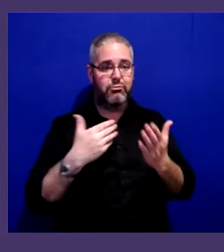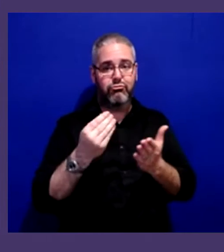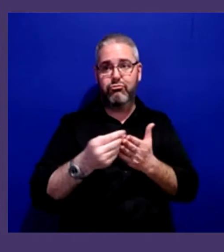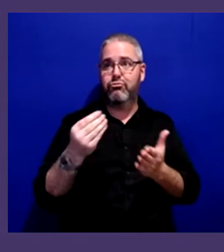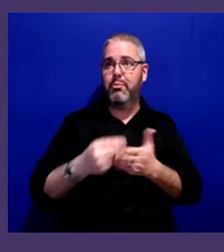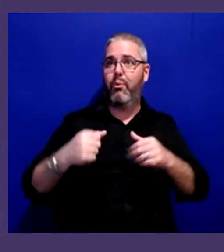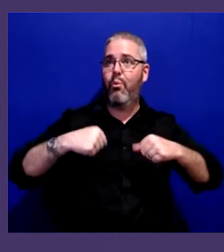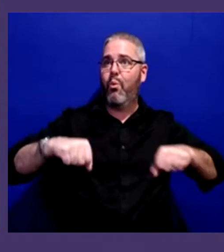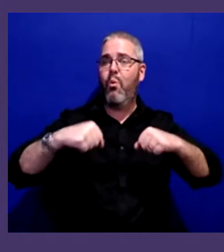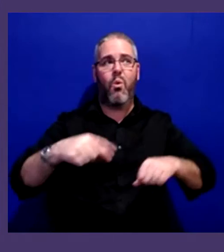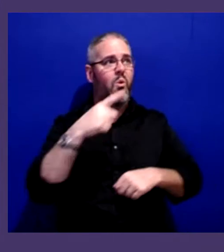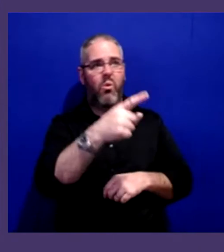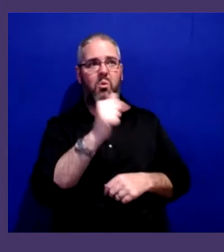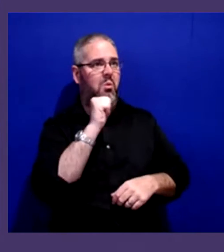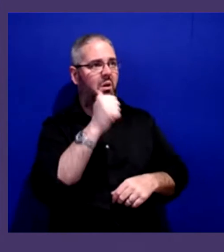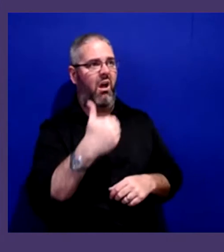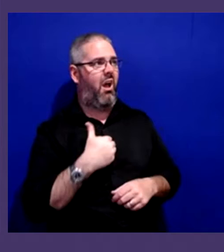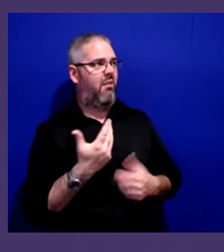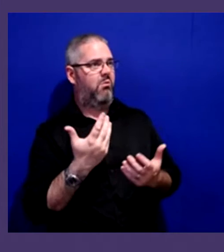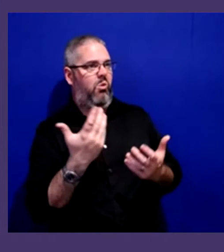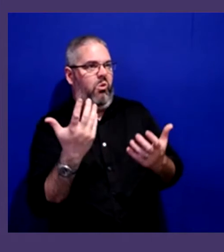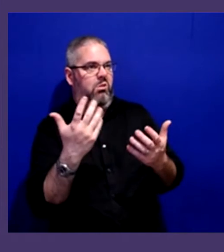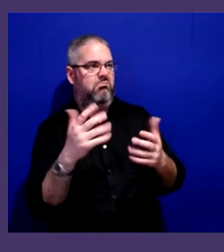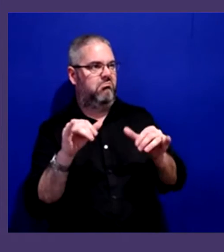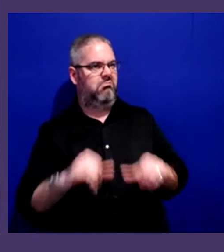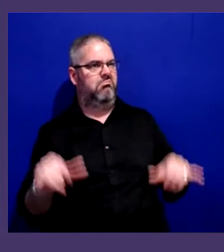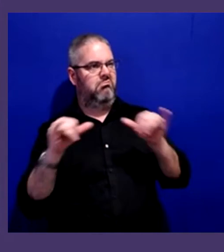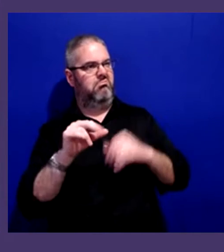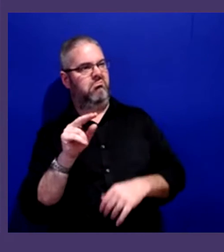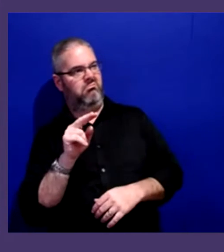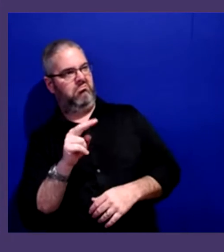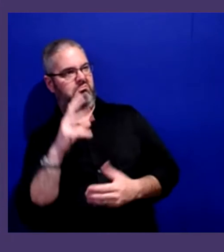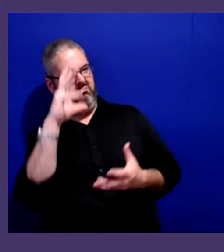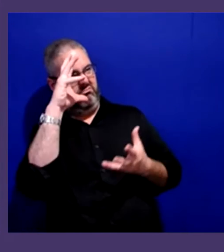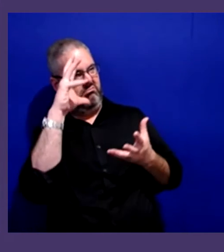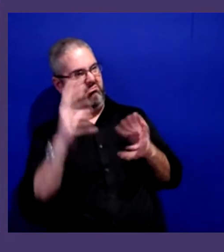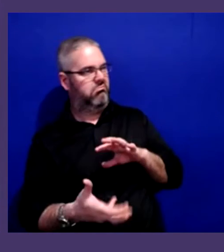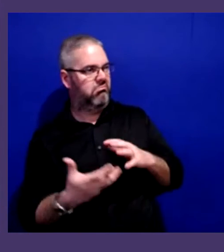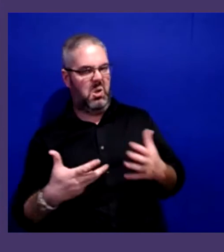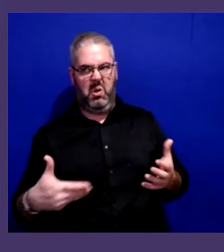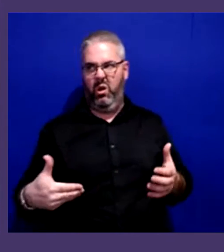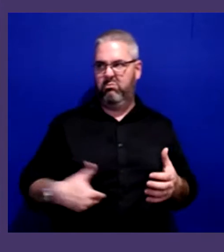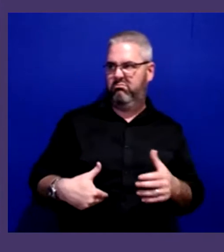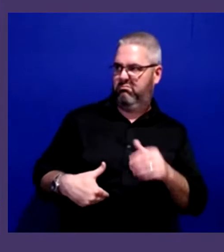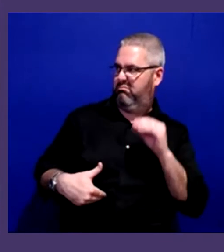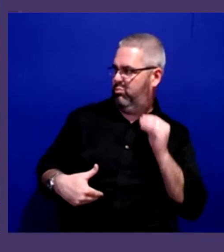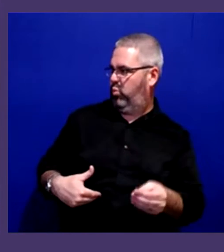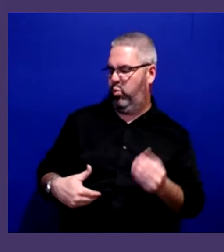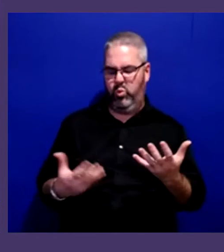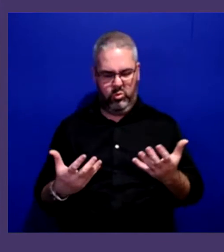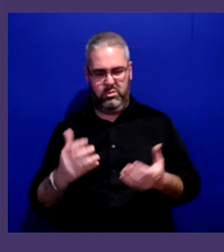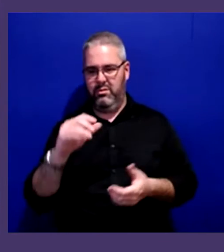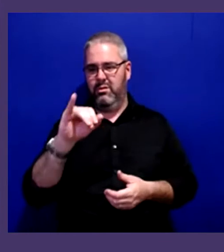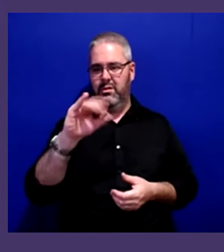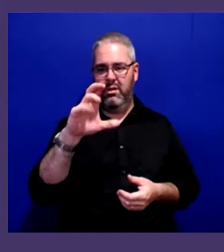that might be confusing and not very intuitive to them. Just remember that icons, images don't necessarily mean